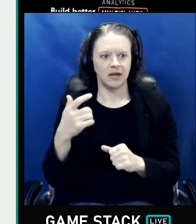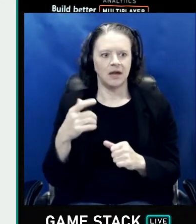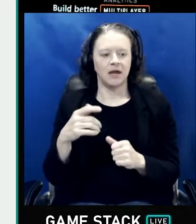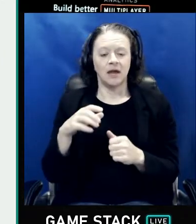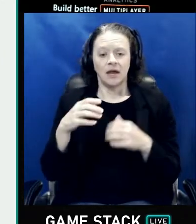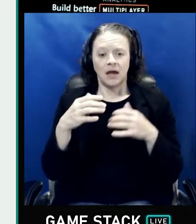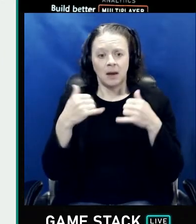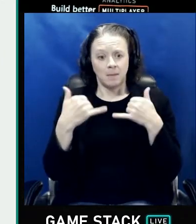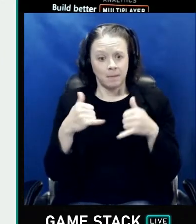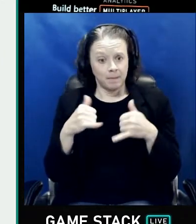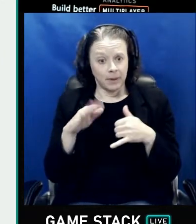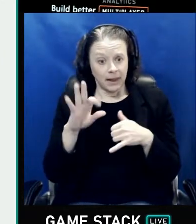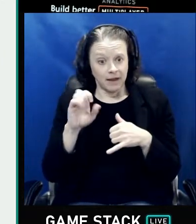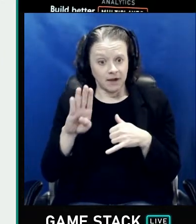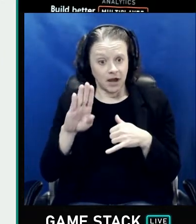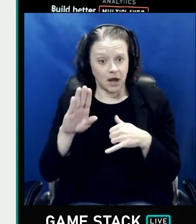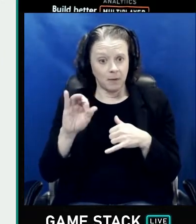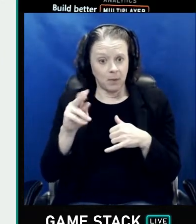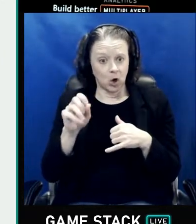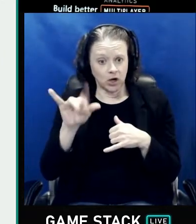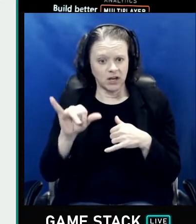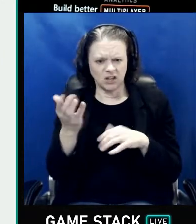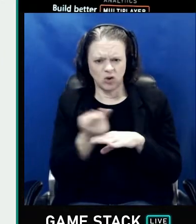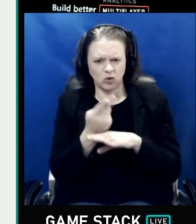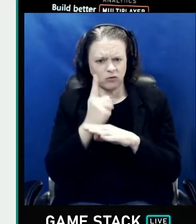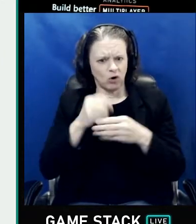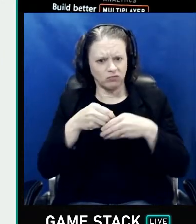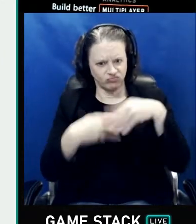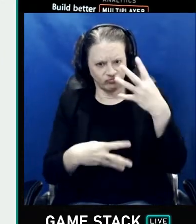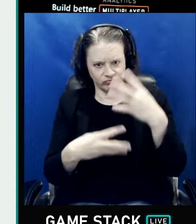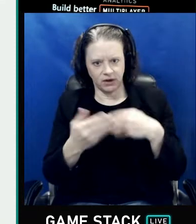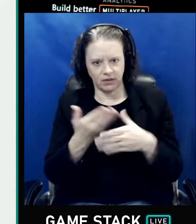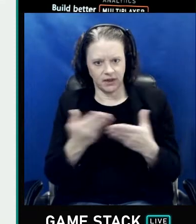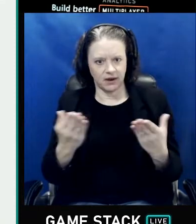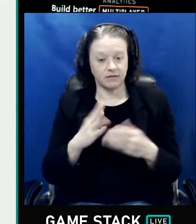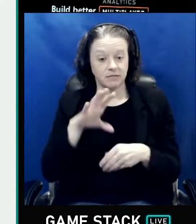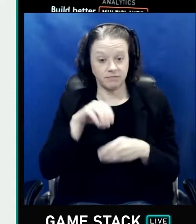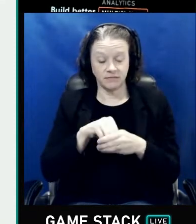essentially there's the In-game multiplayer data, sending data between all of your players.